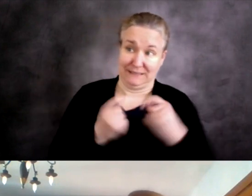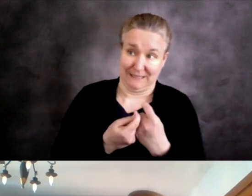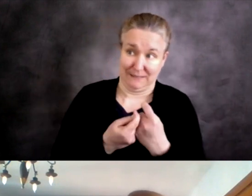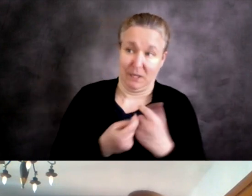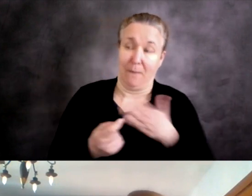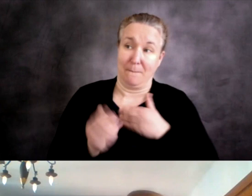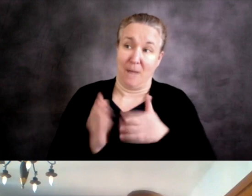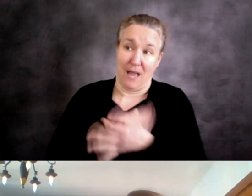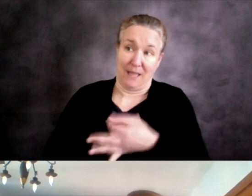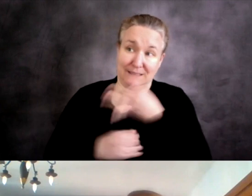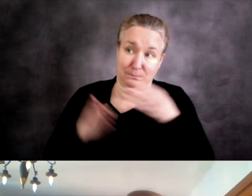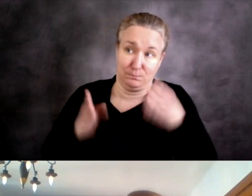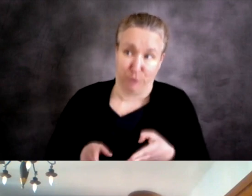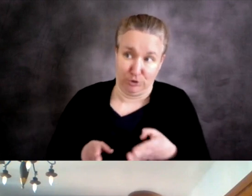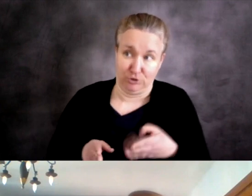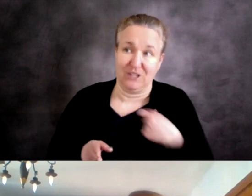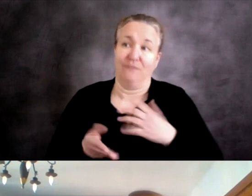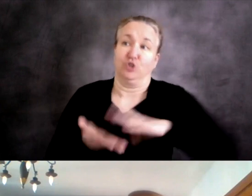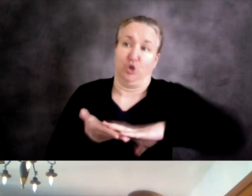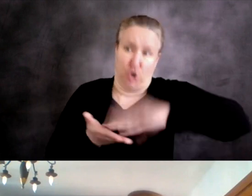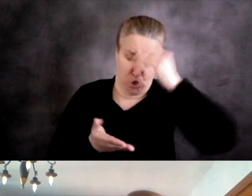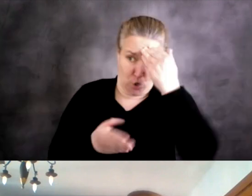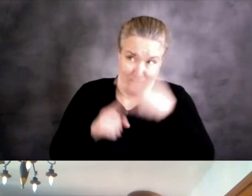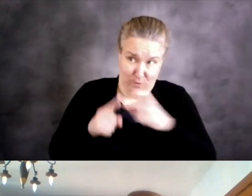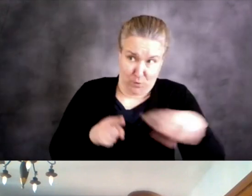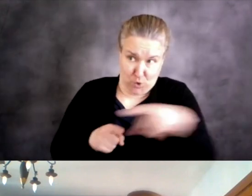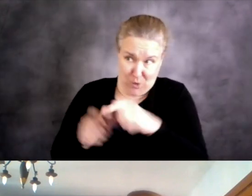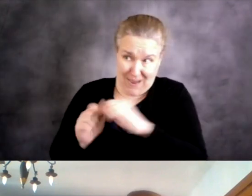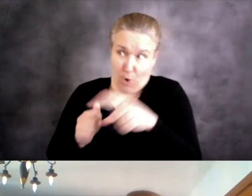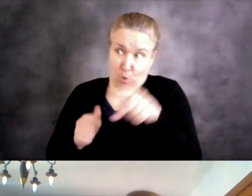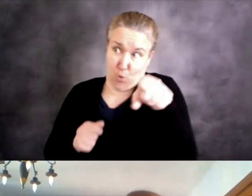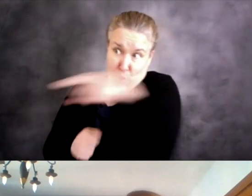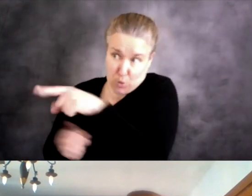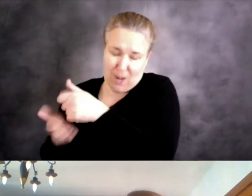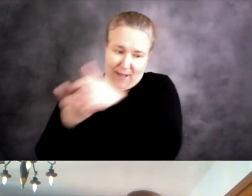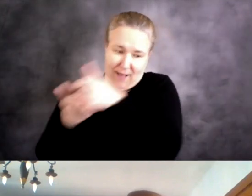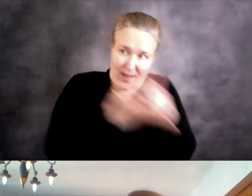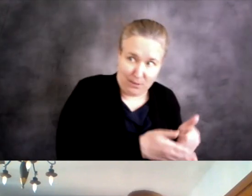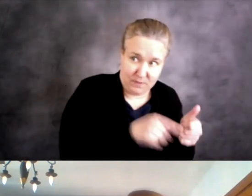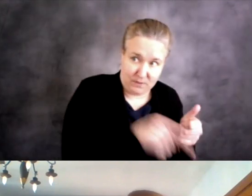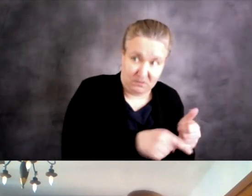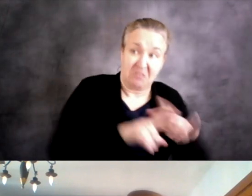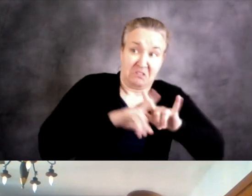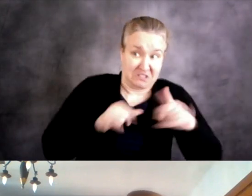and learn from you how you're going to help my child and I'm going to teach you about my child.”